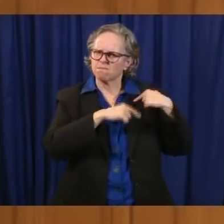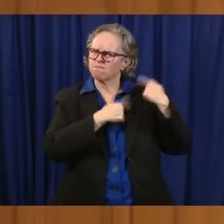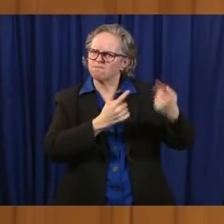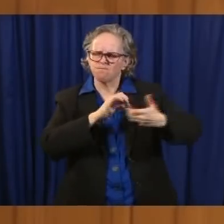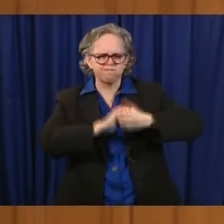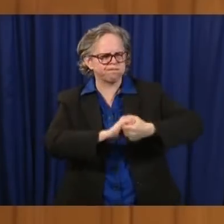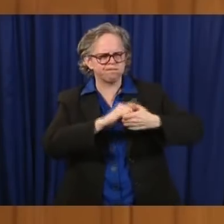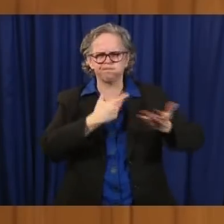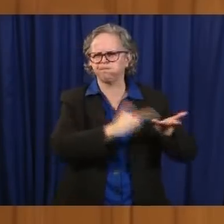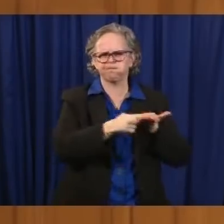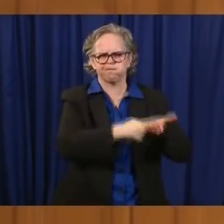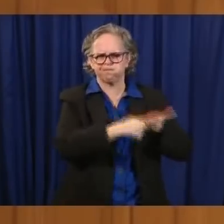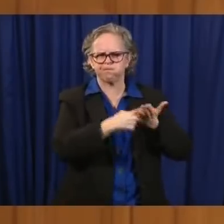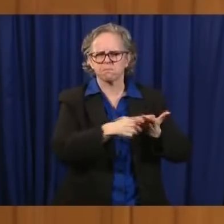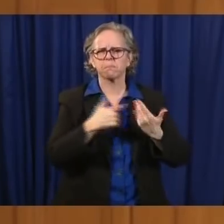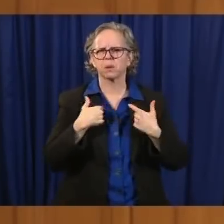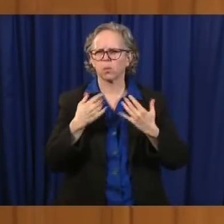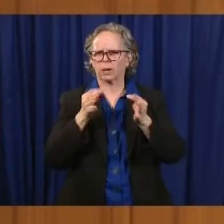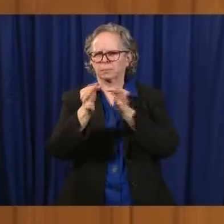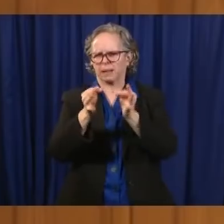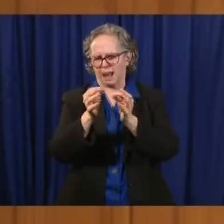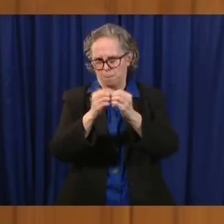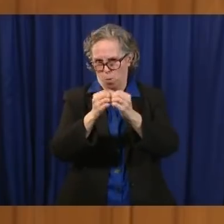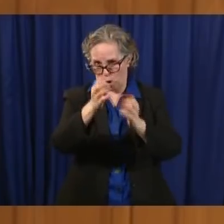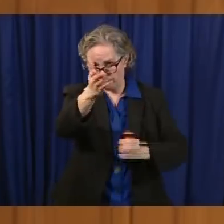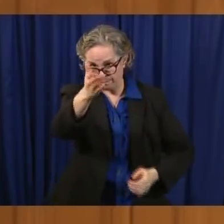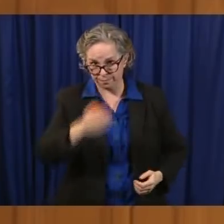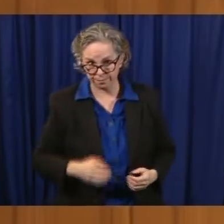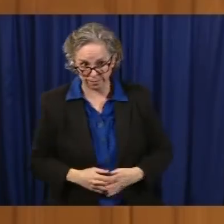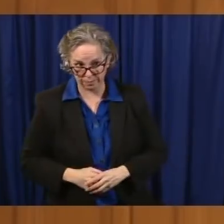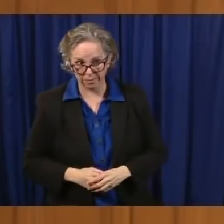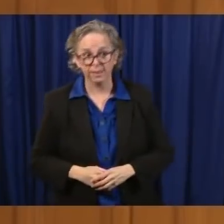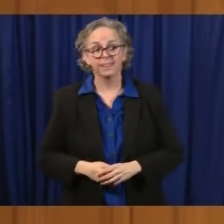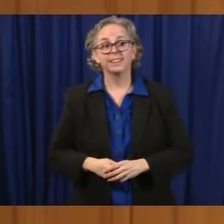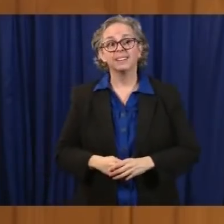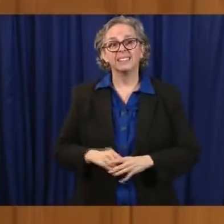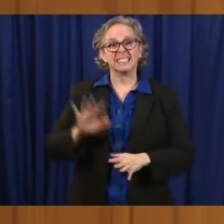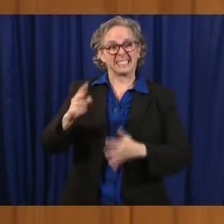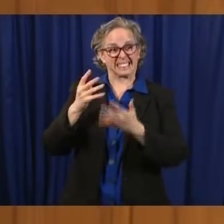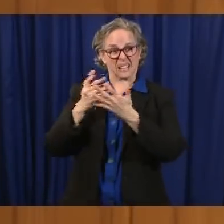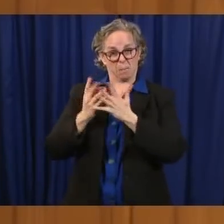WORKING ALL ALONG, WE DON'T TALK ABOUT IT EVERY NEWSCASTER PRESS BRIEFING WE'VE HAD, BUT WE'VE HAD TEAMS WORKING TIRELESSLY ON ALL OF THESE